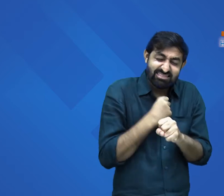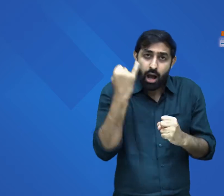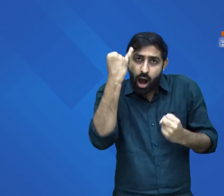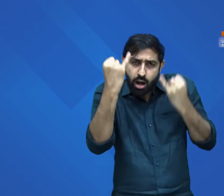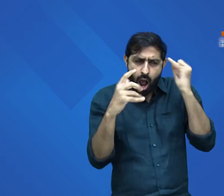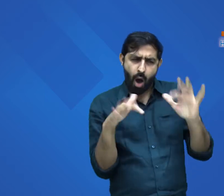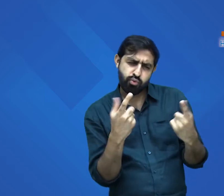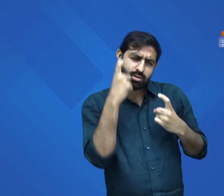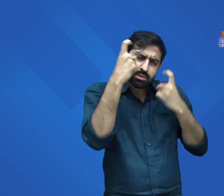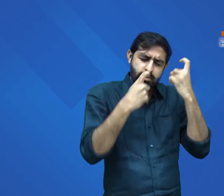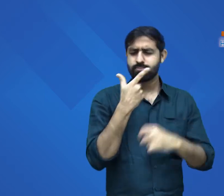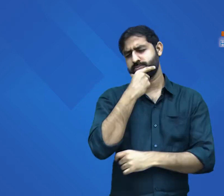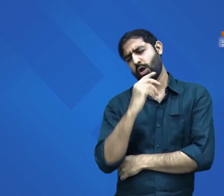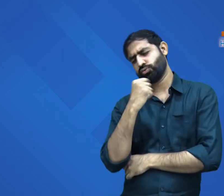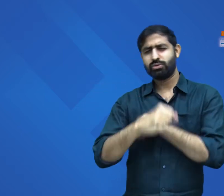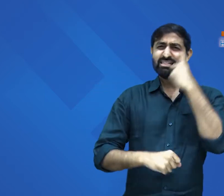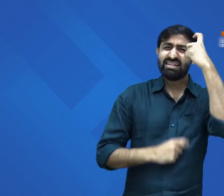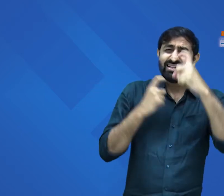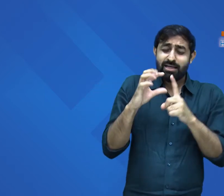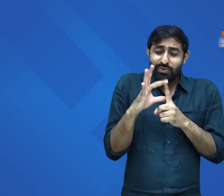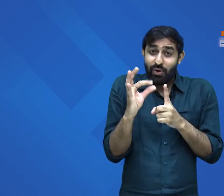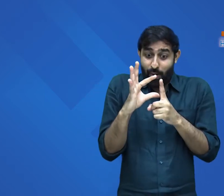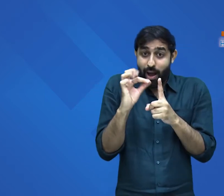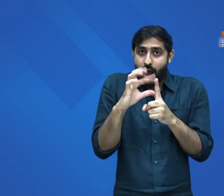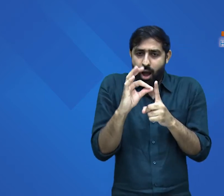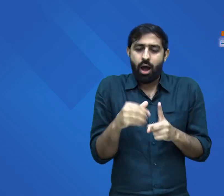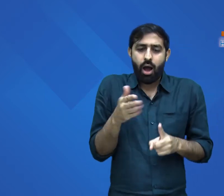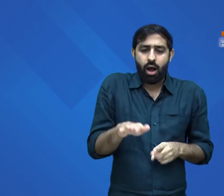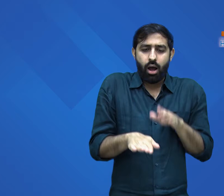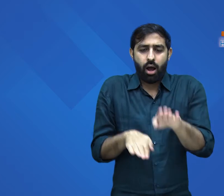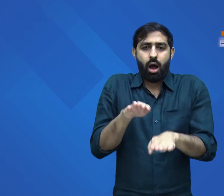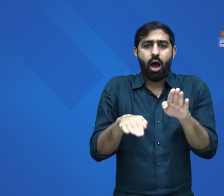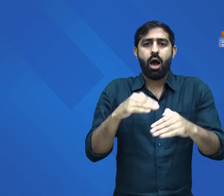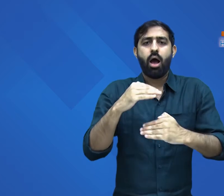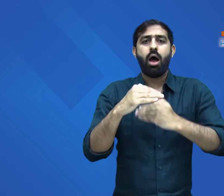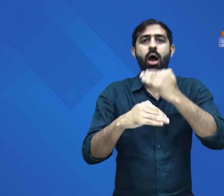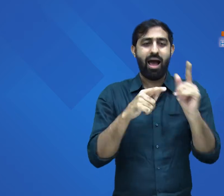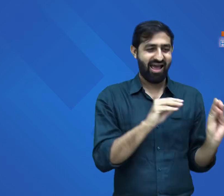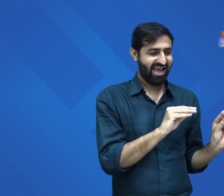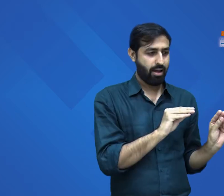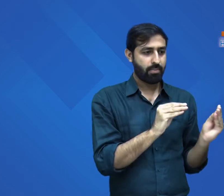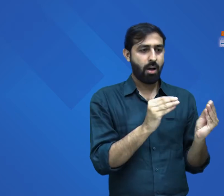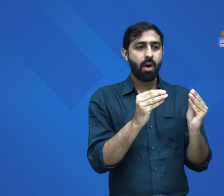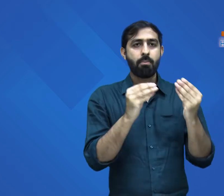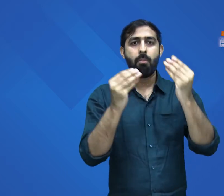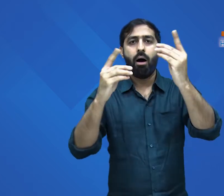and as how we put our brain to work. All we need is dedication and he zeal to accomplish something that we love to do.